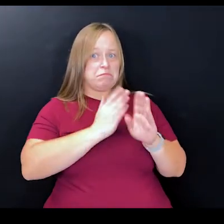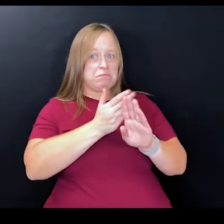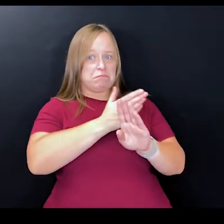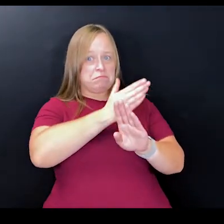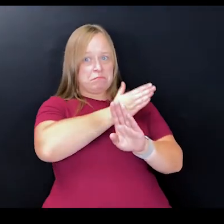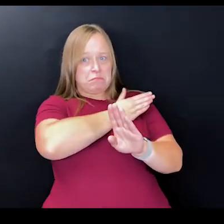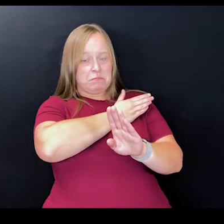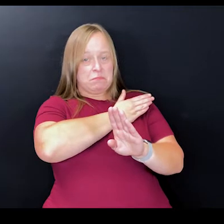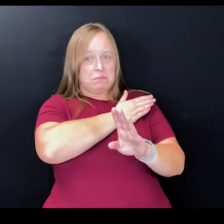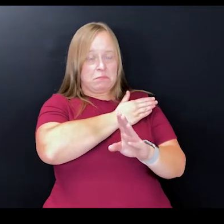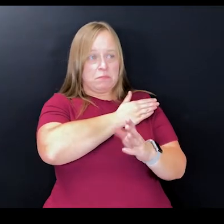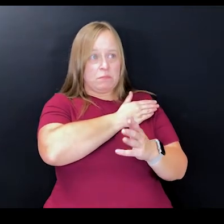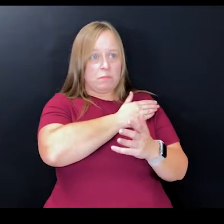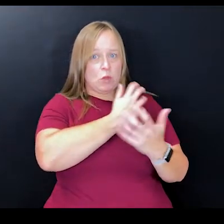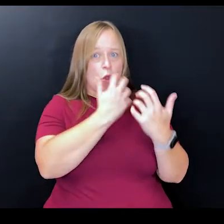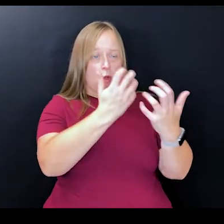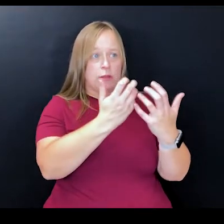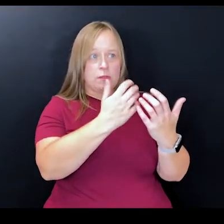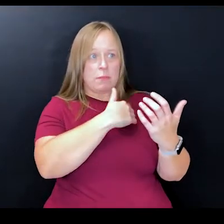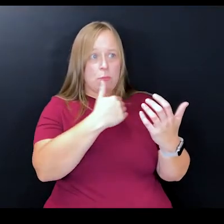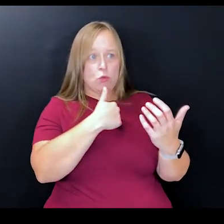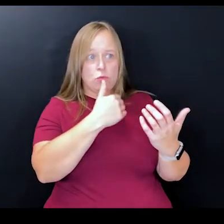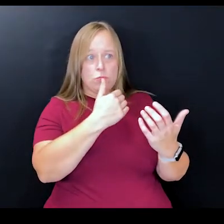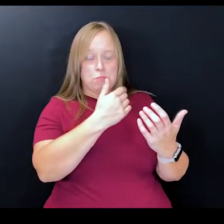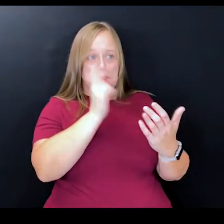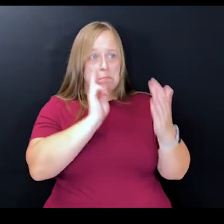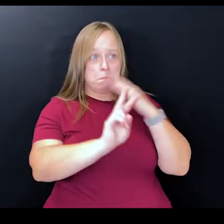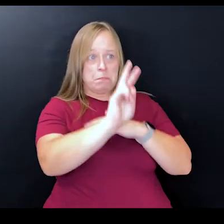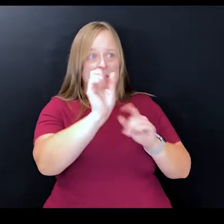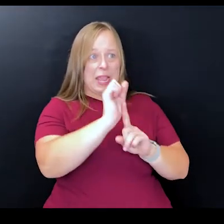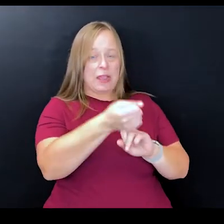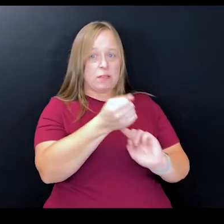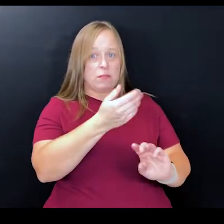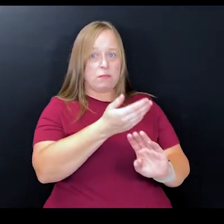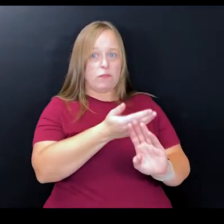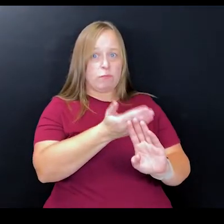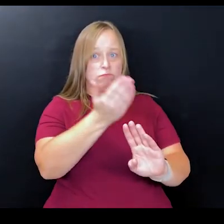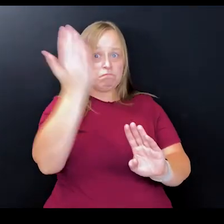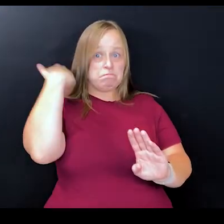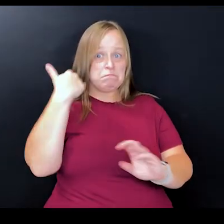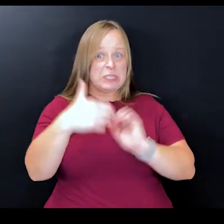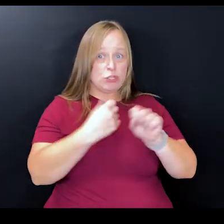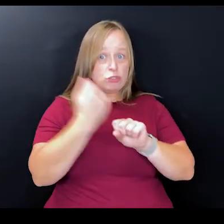Should our audience members anticipate seeing cases from years past?